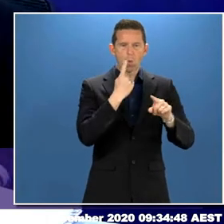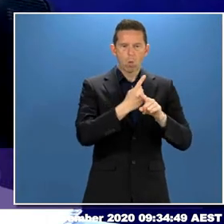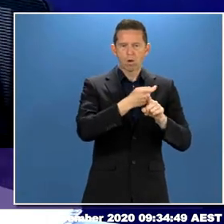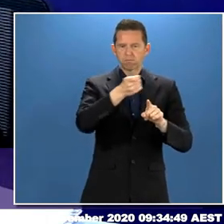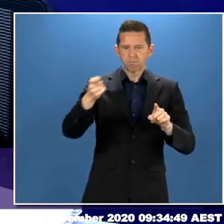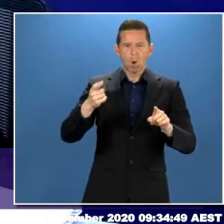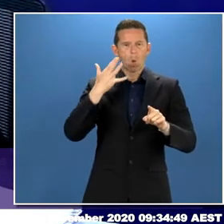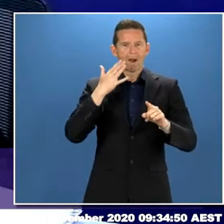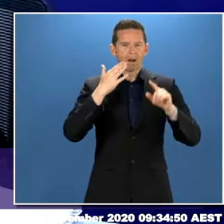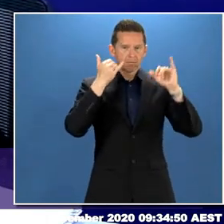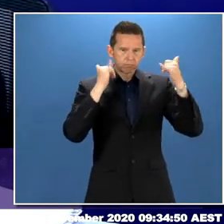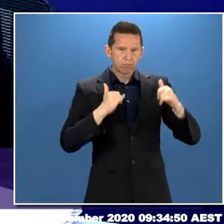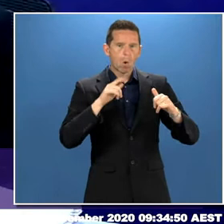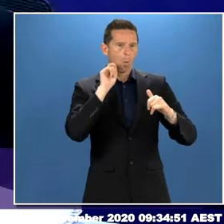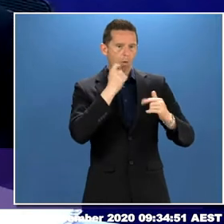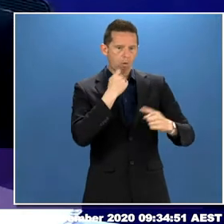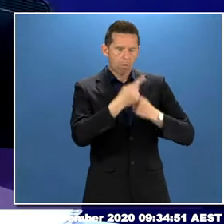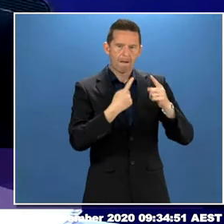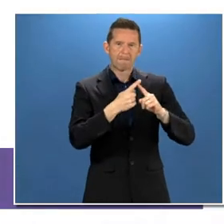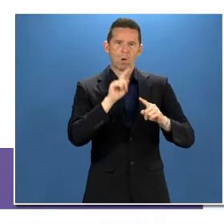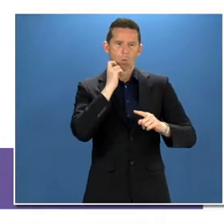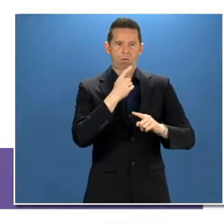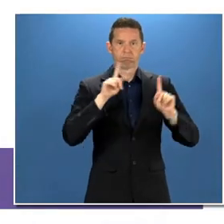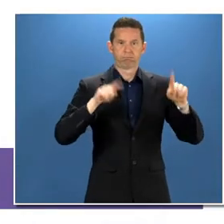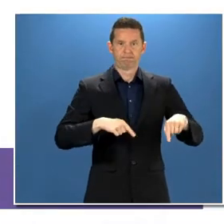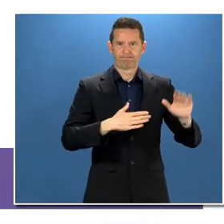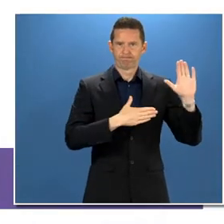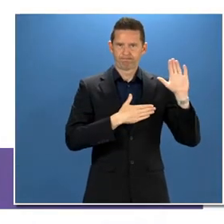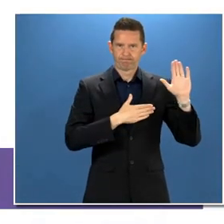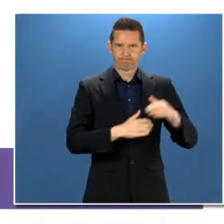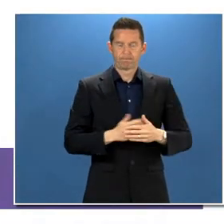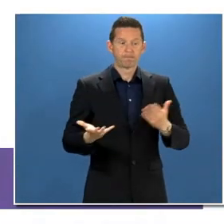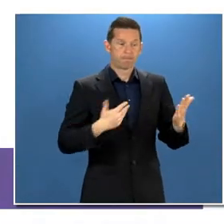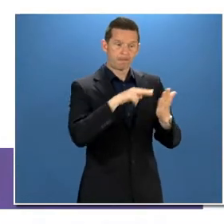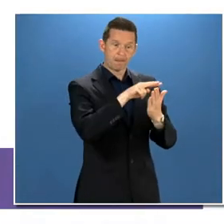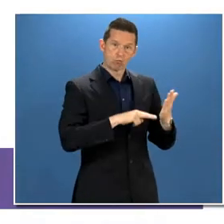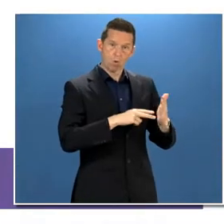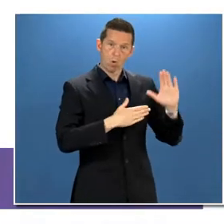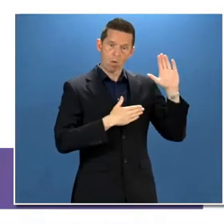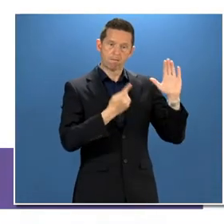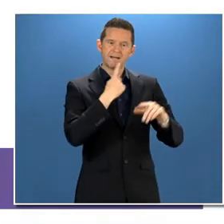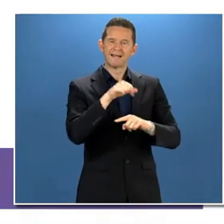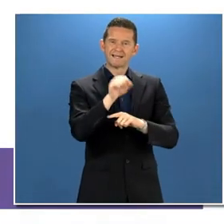Thank you. I will read you the oath. At the end, please say yes or I do.